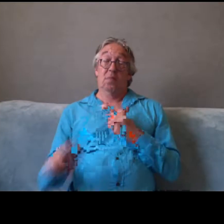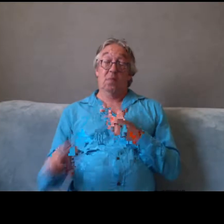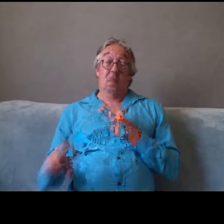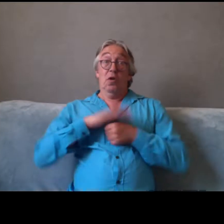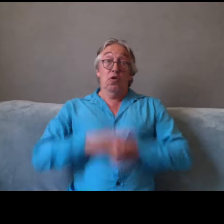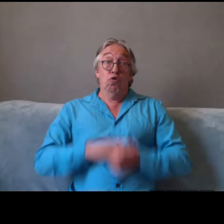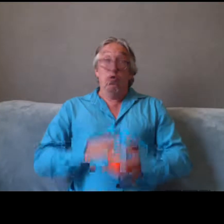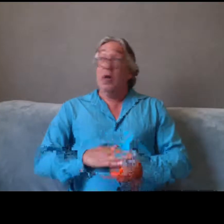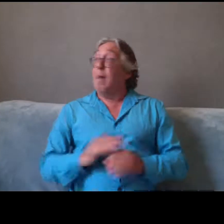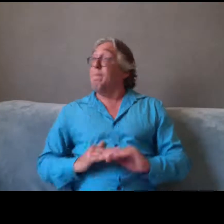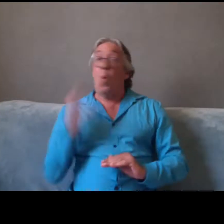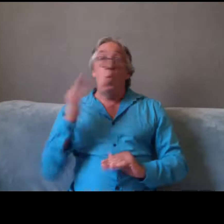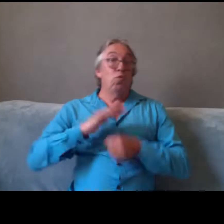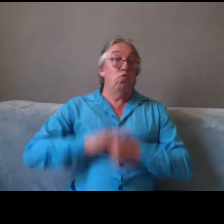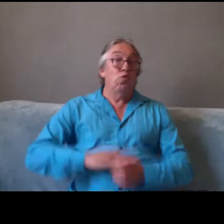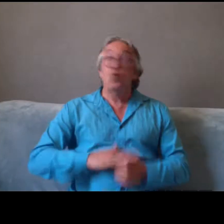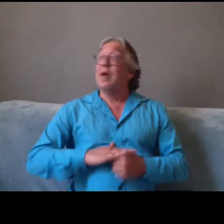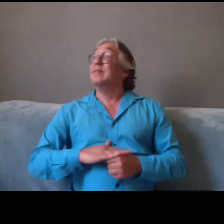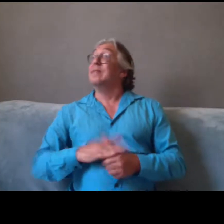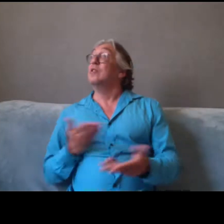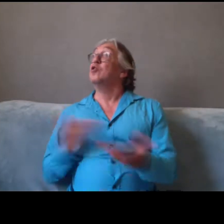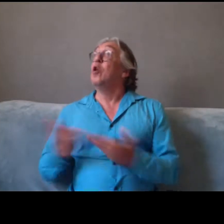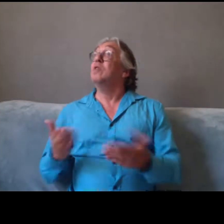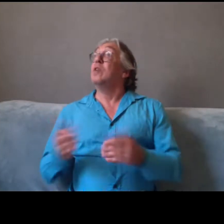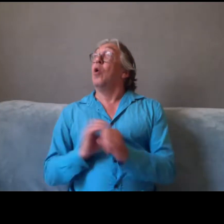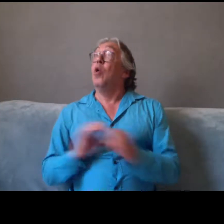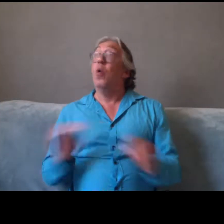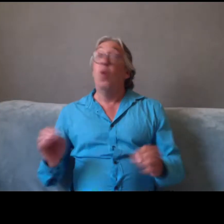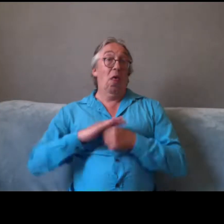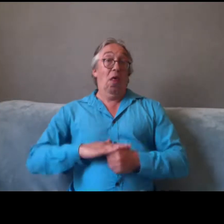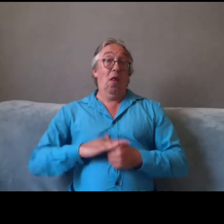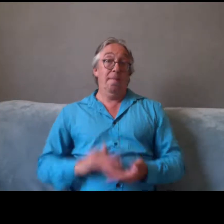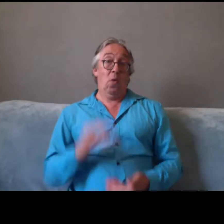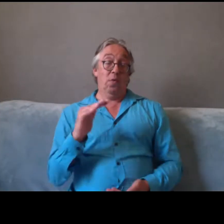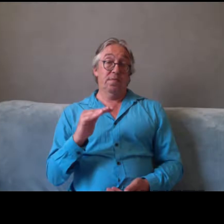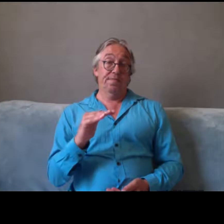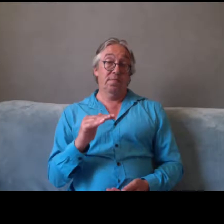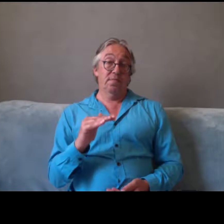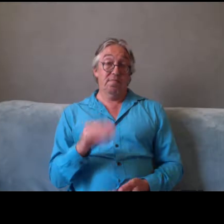to break the ice and say you can do it, we'll put the means for that.